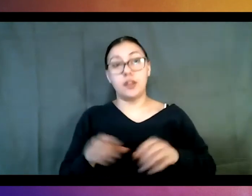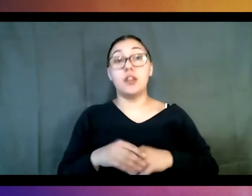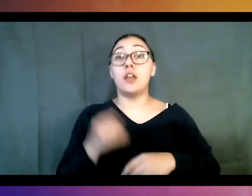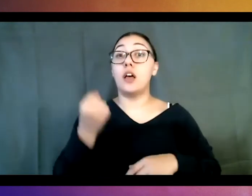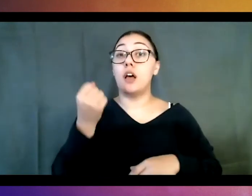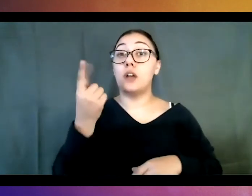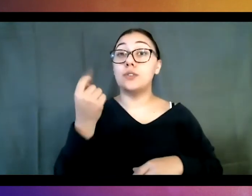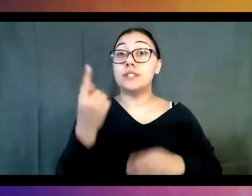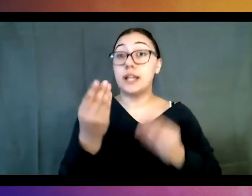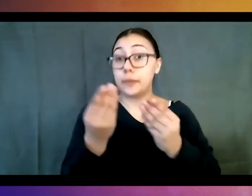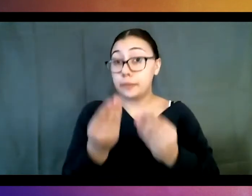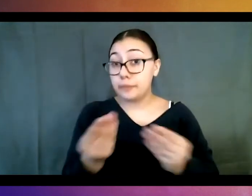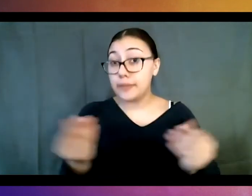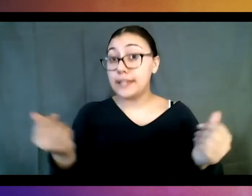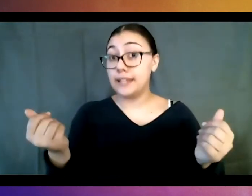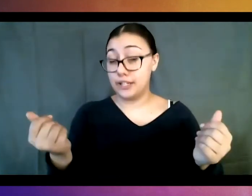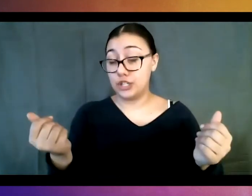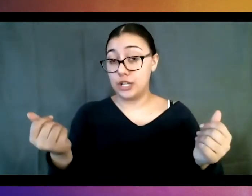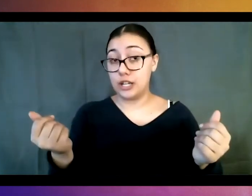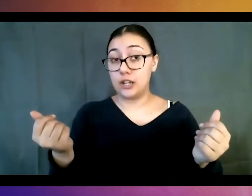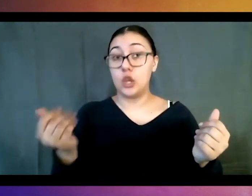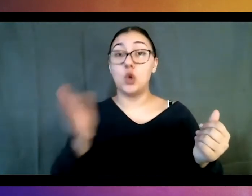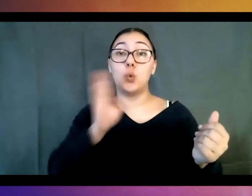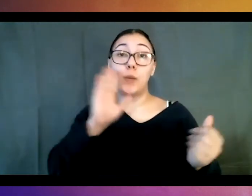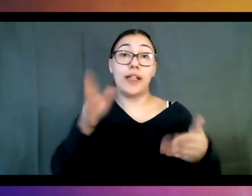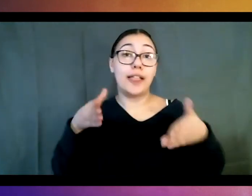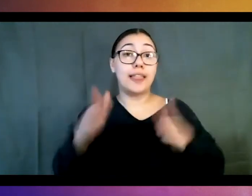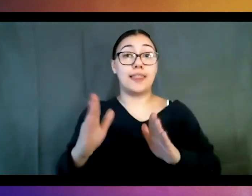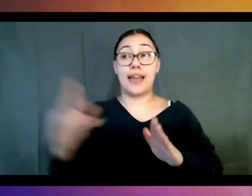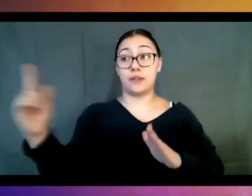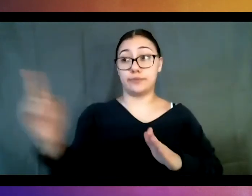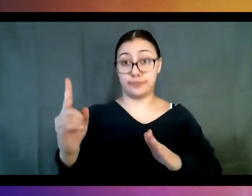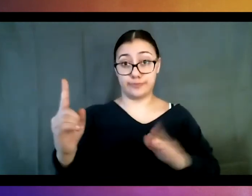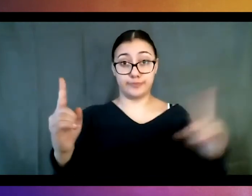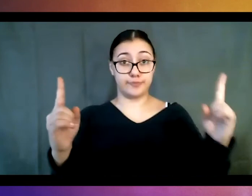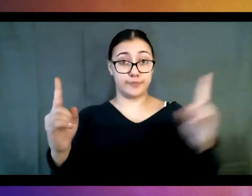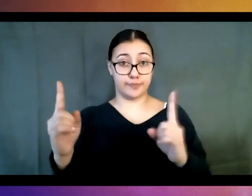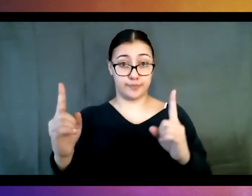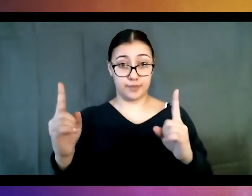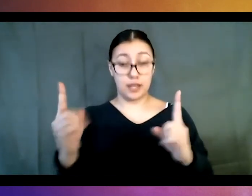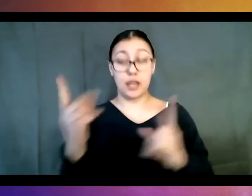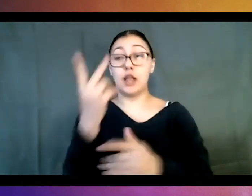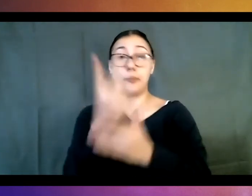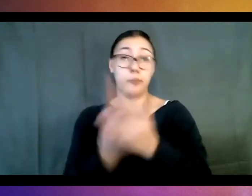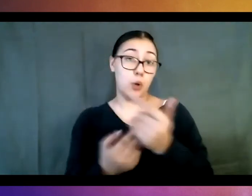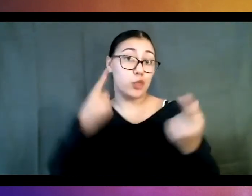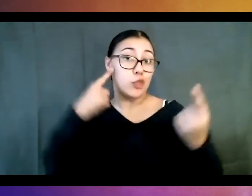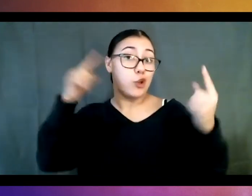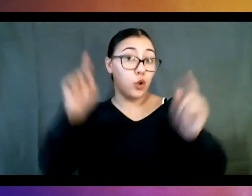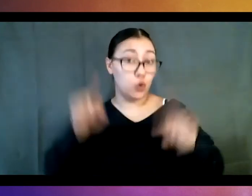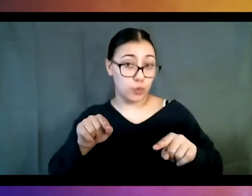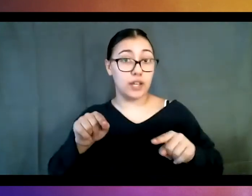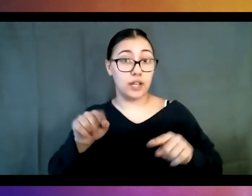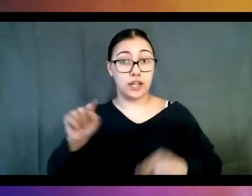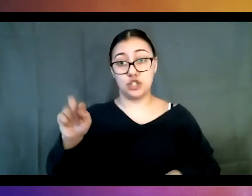enables the parties to mutually agree to terms to address the complaint and its impacts